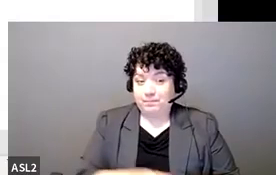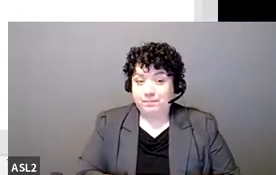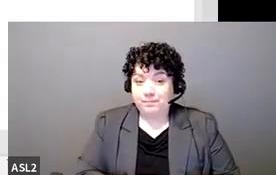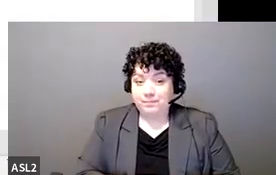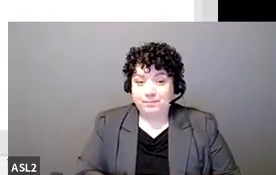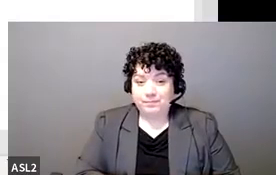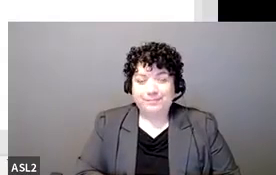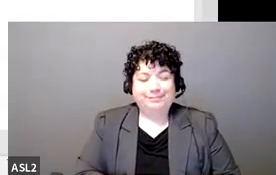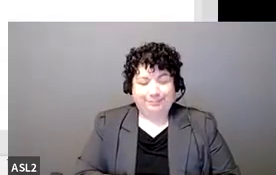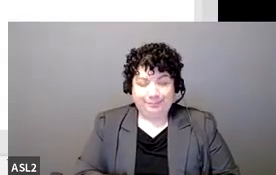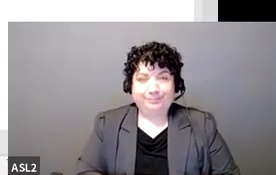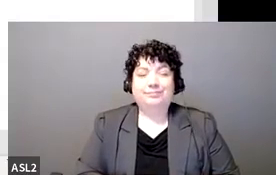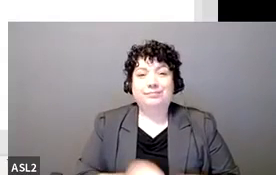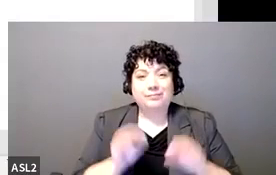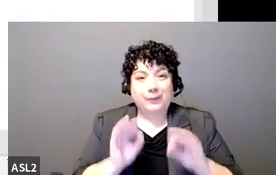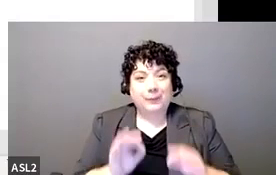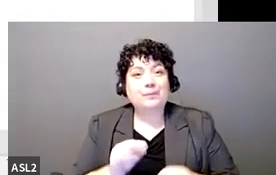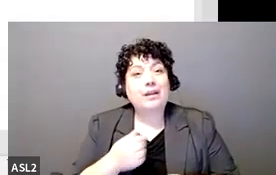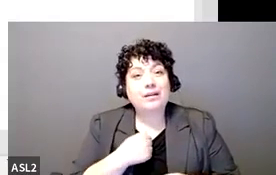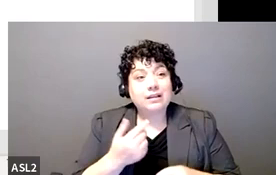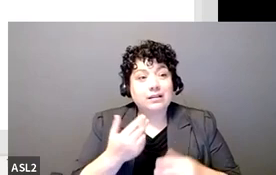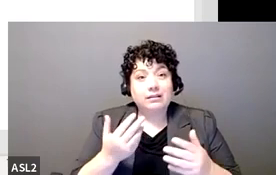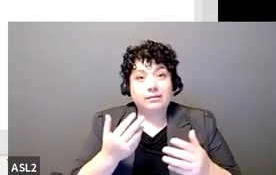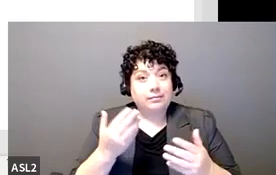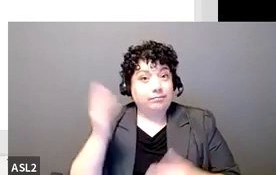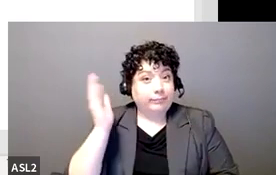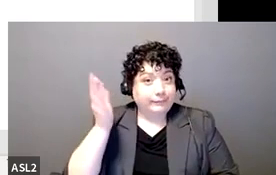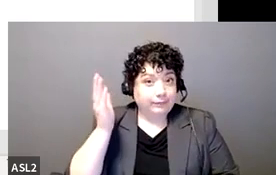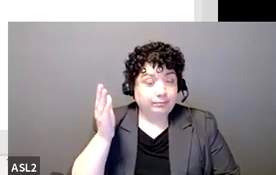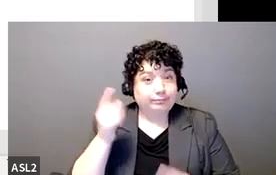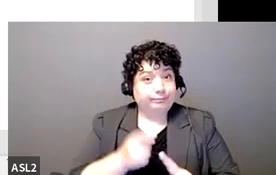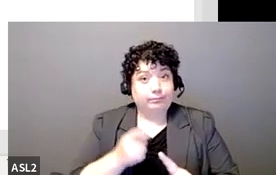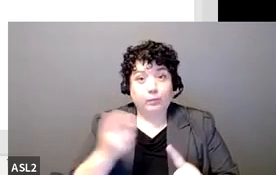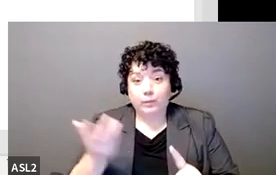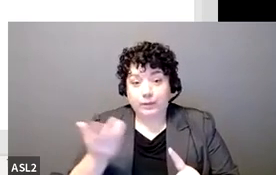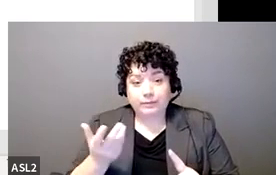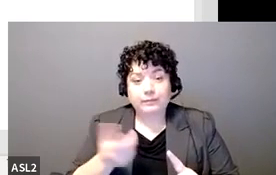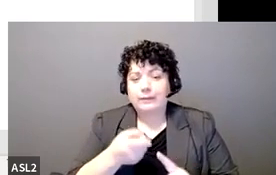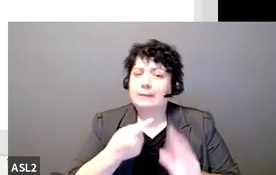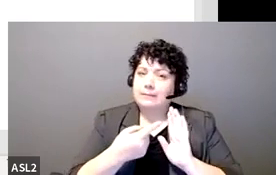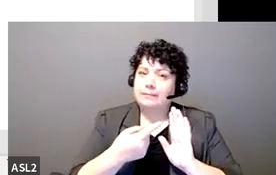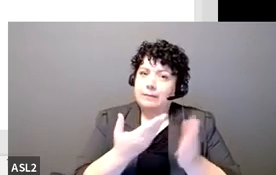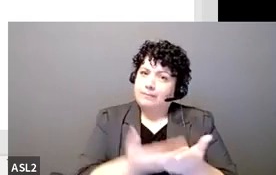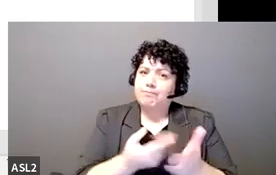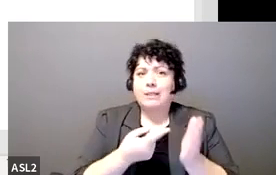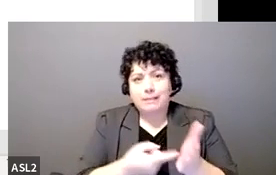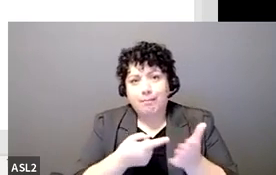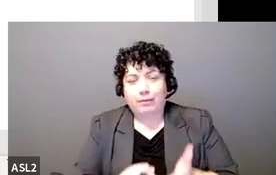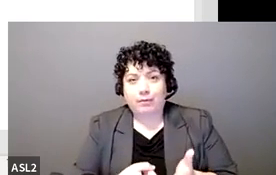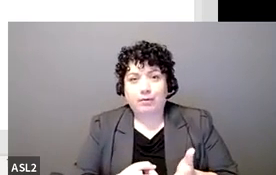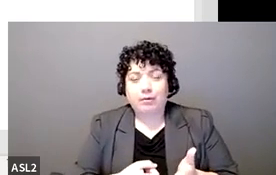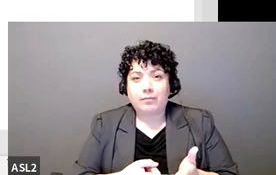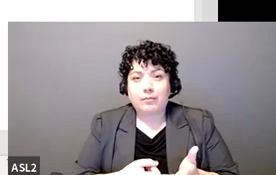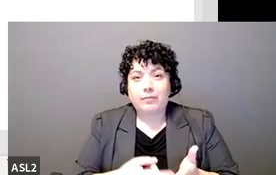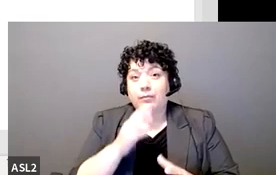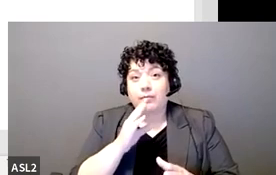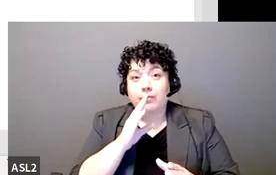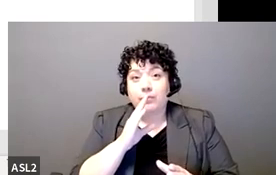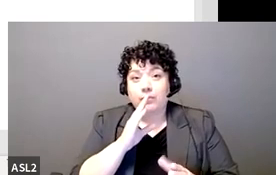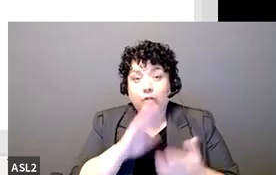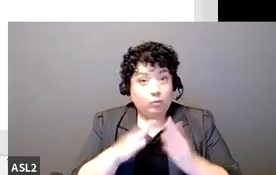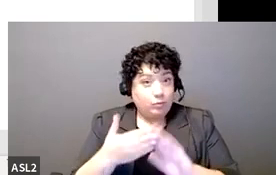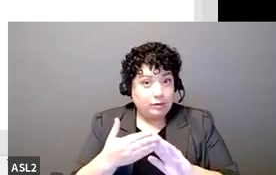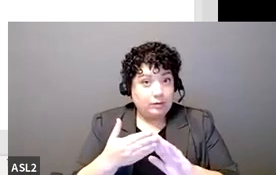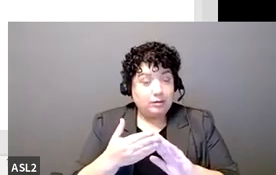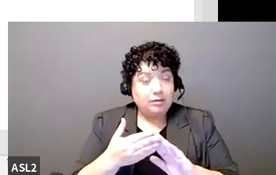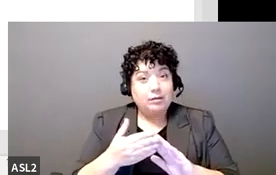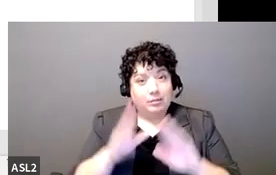good so I am here to present on some examples of community-based approaches or solutions to the